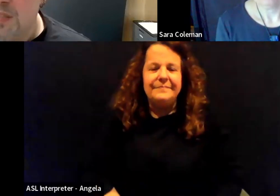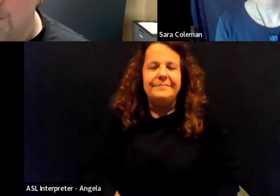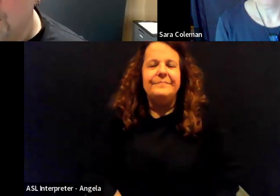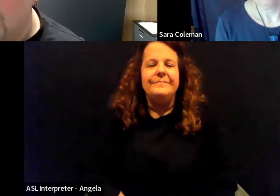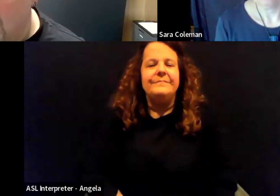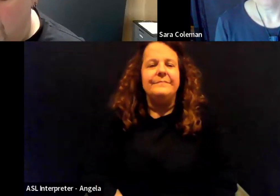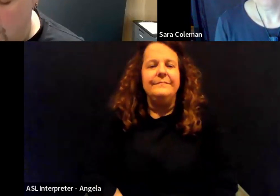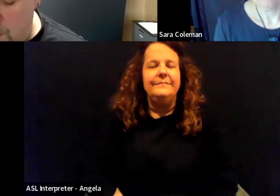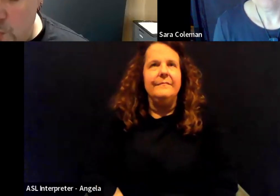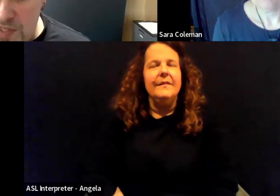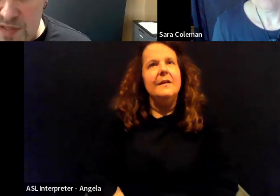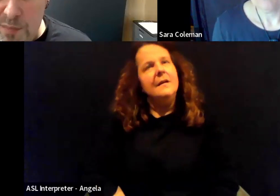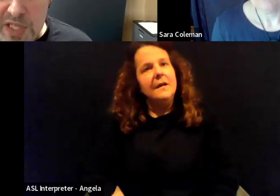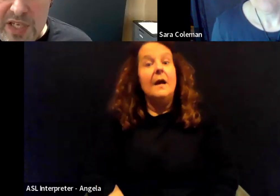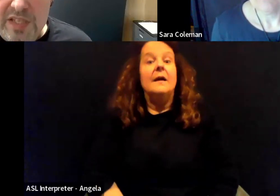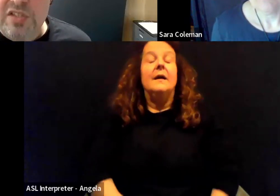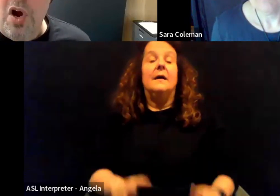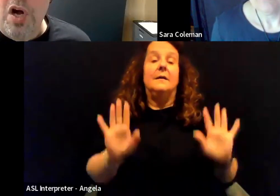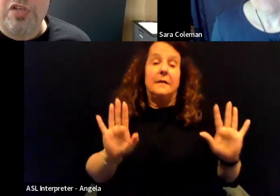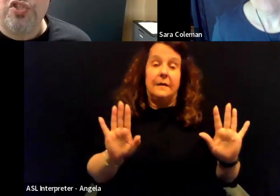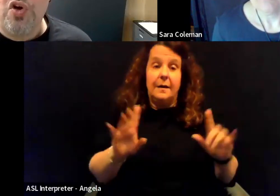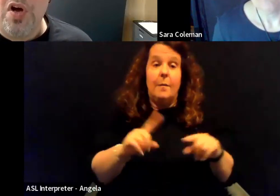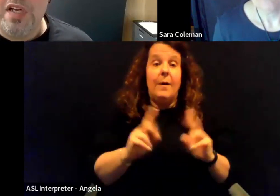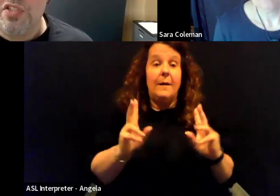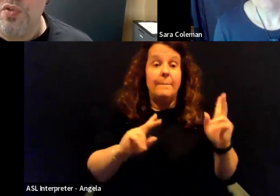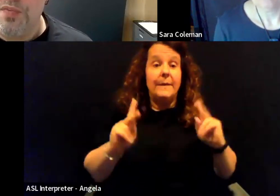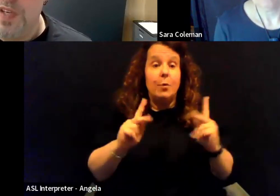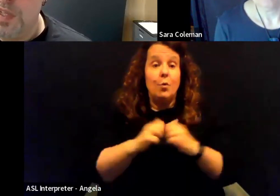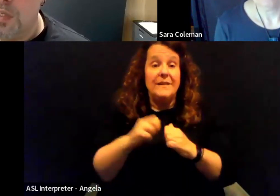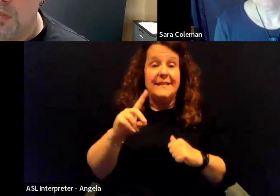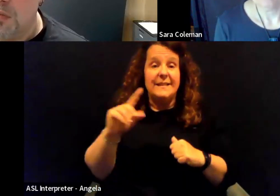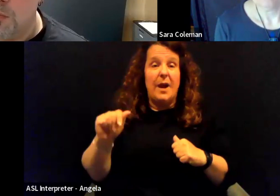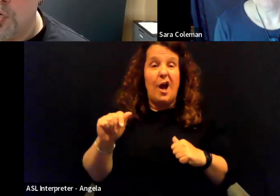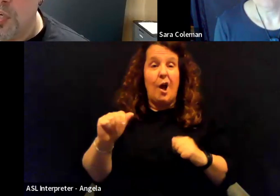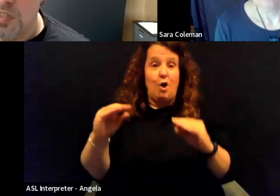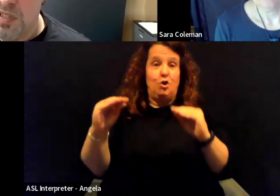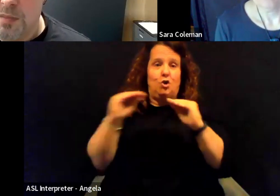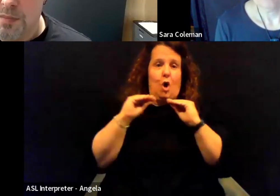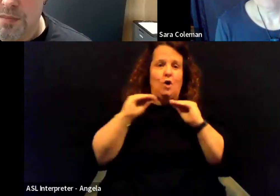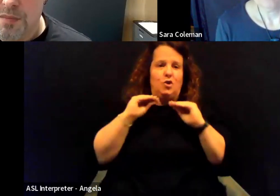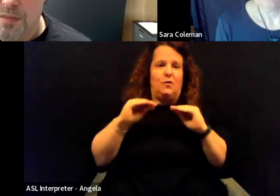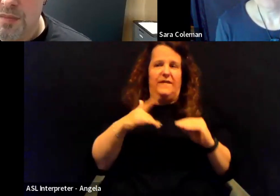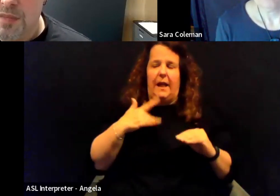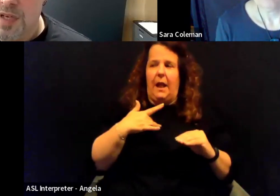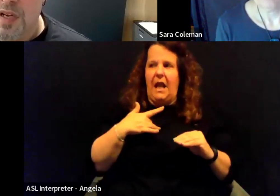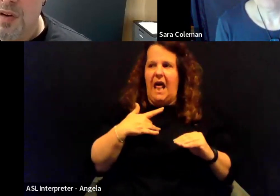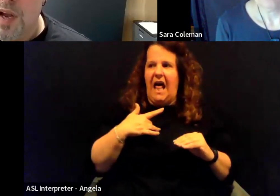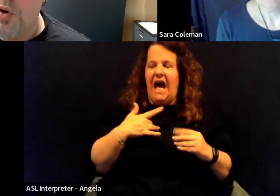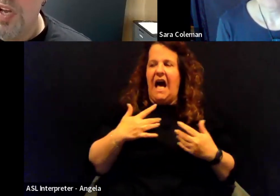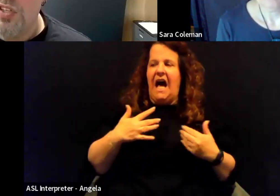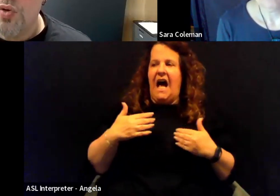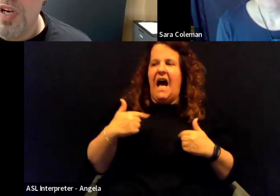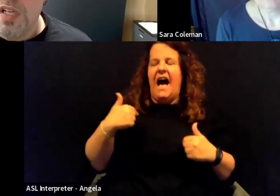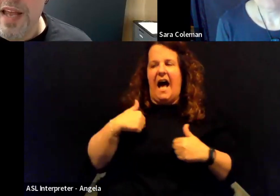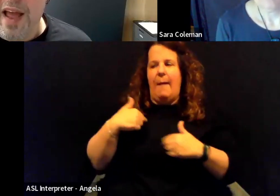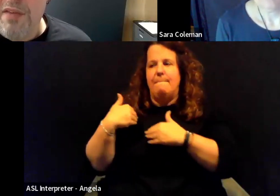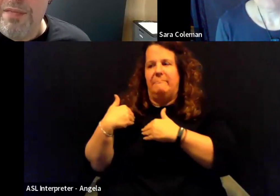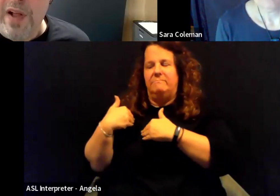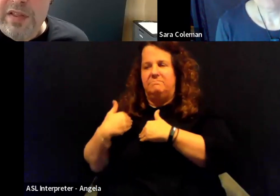disabilities are taught to feel burdensome, right, or historically have felt that way, and that